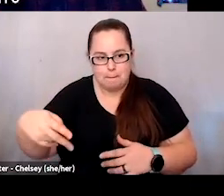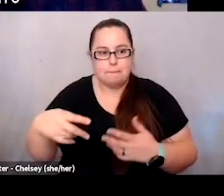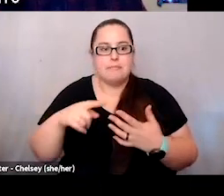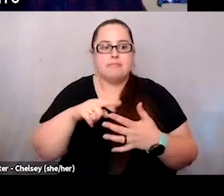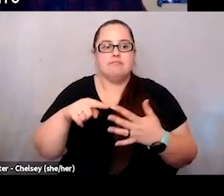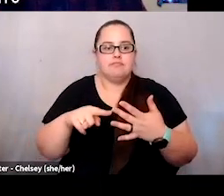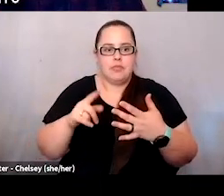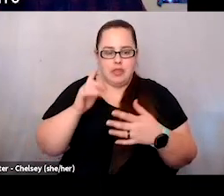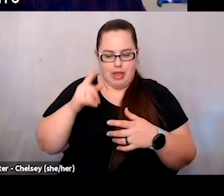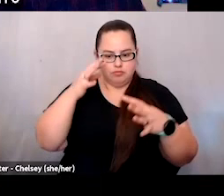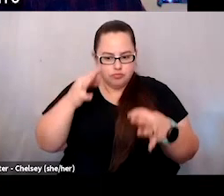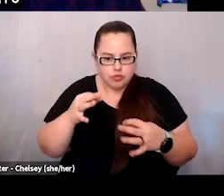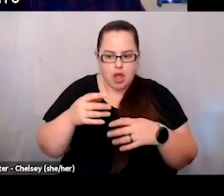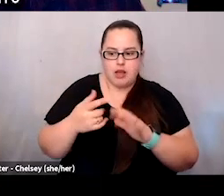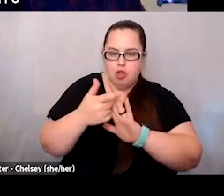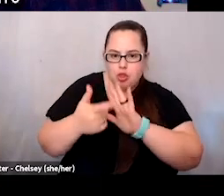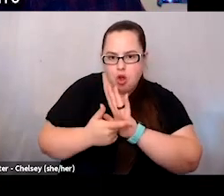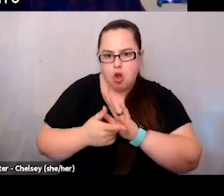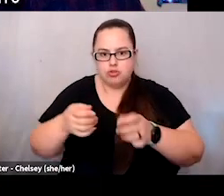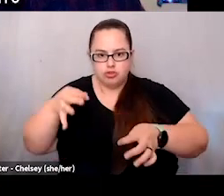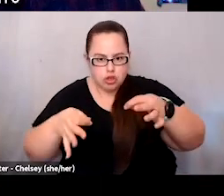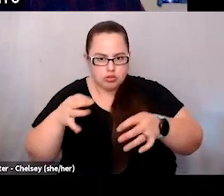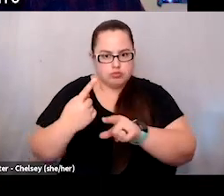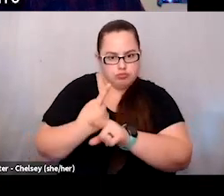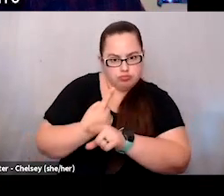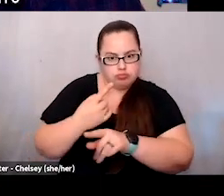justice and enforce their laws. They can tax tribal members, they regulate domestic